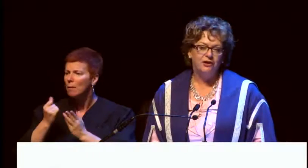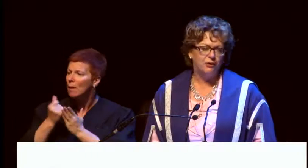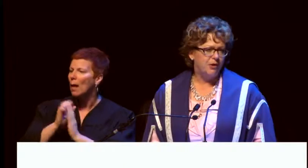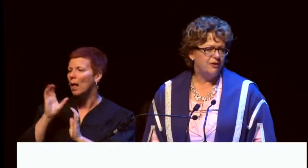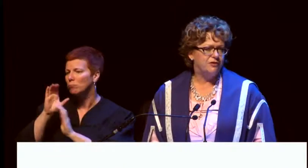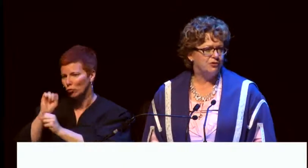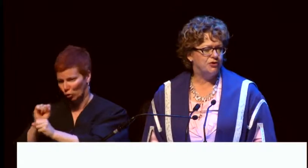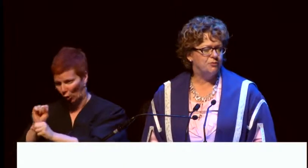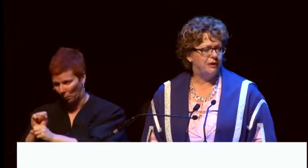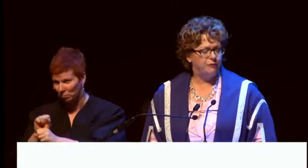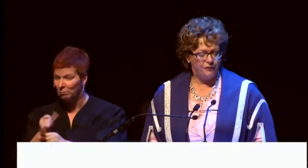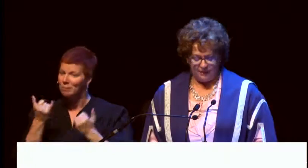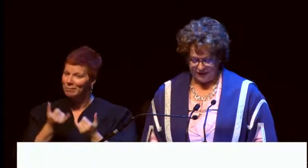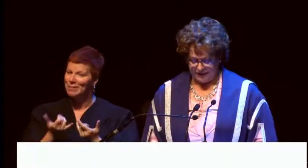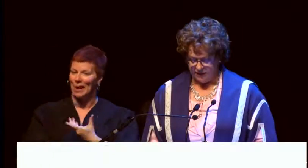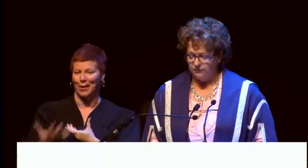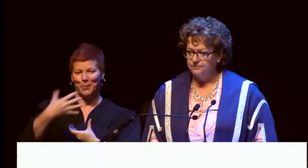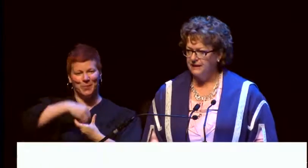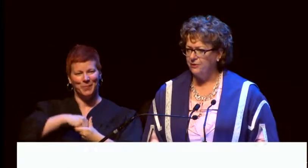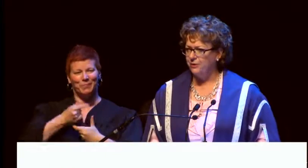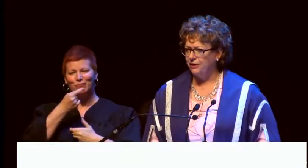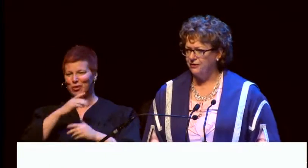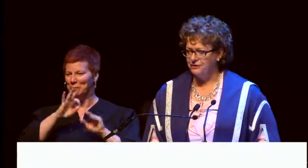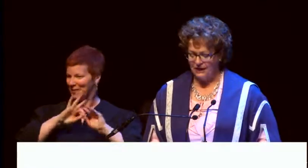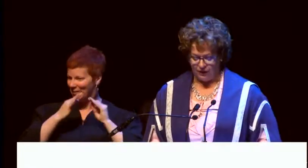YOU'RE PART OF THE BUSINESSES FAMILY NOW AND WE'RE HERE TO HELP.